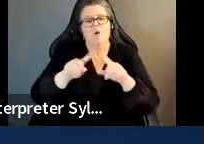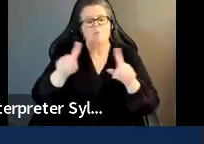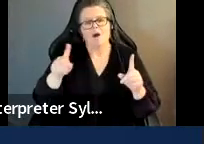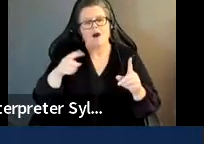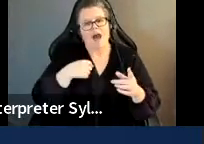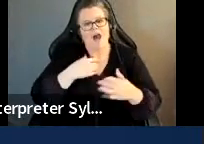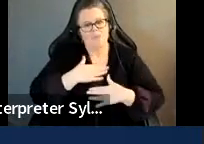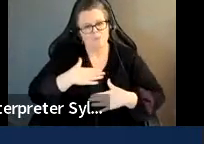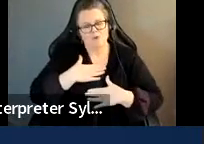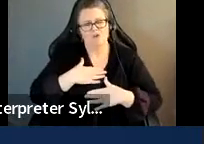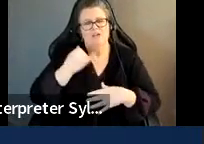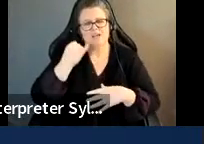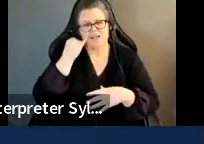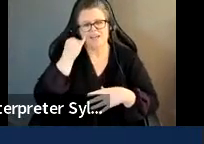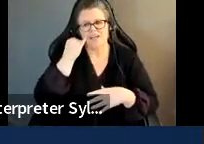that gave people more choices.